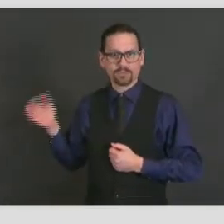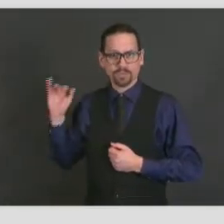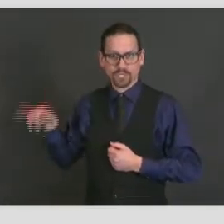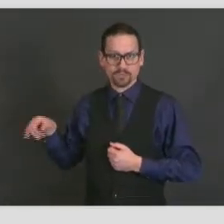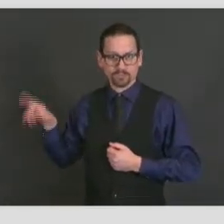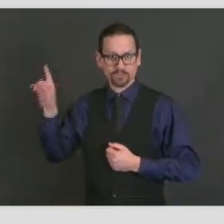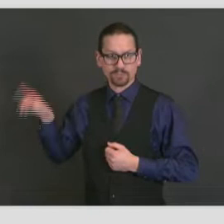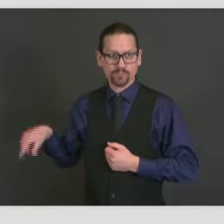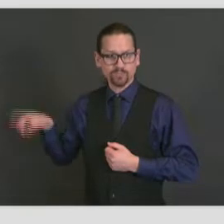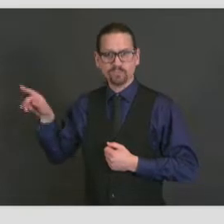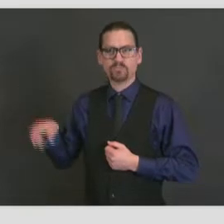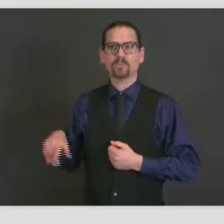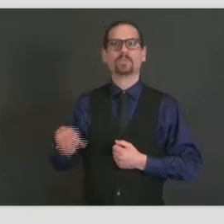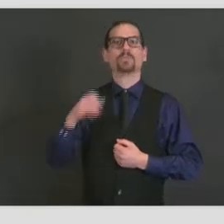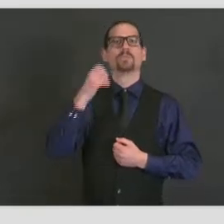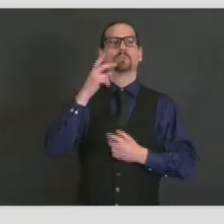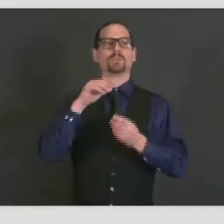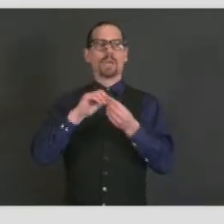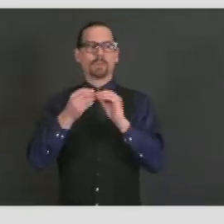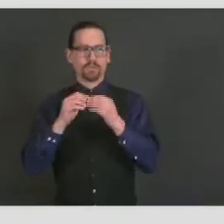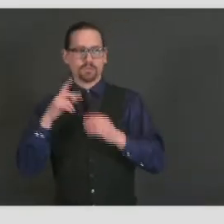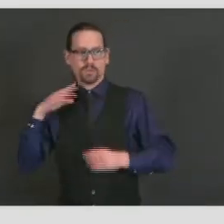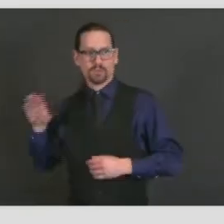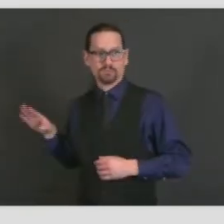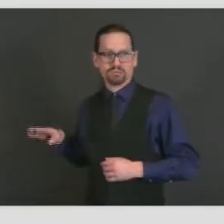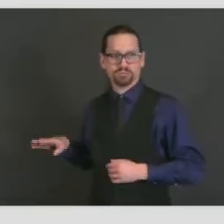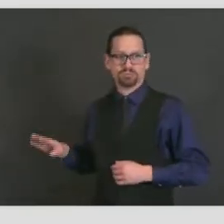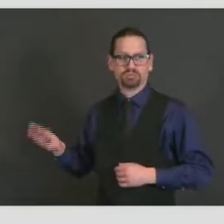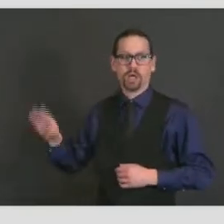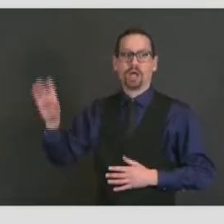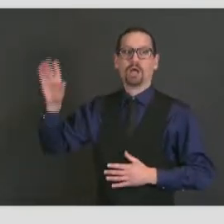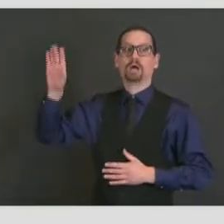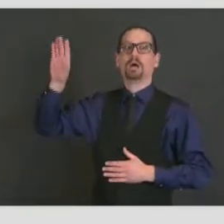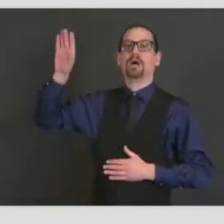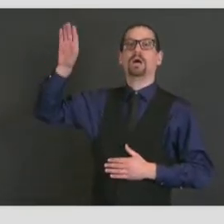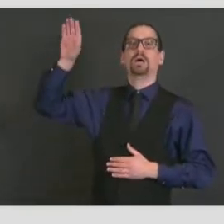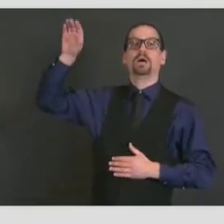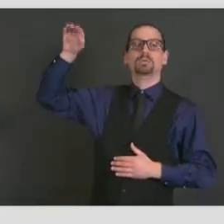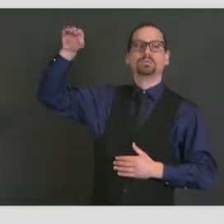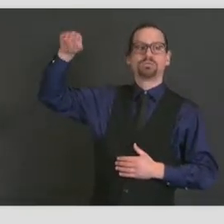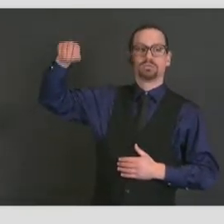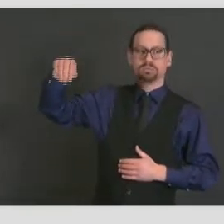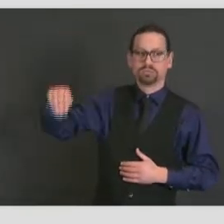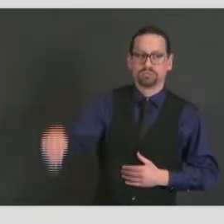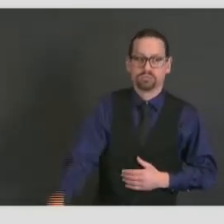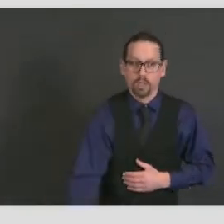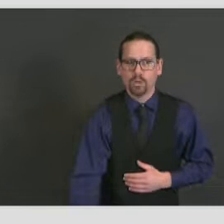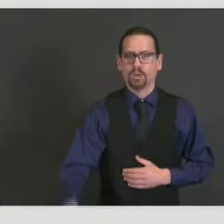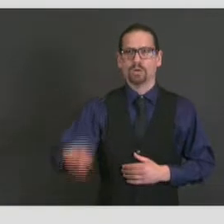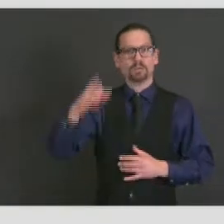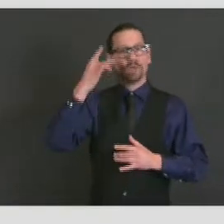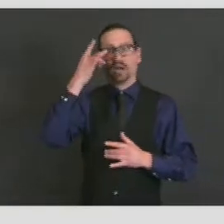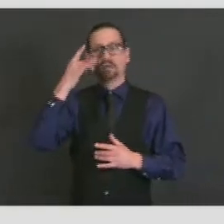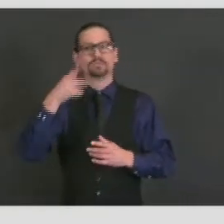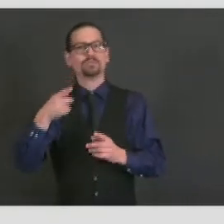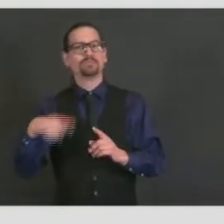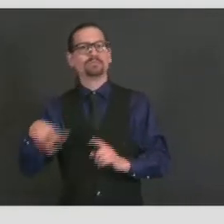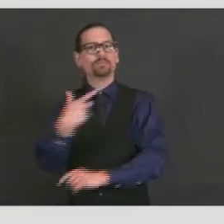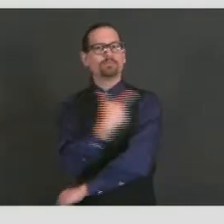CASES ON THE SCREEN. YOU CAN ALL SEE A PRECIPITOUS DECLINE IN CASES AMONG HEALTHCARE